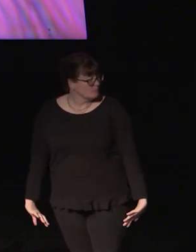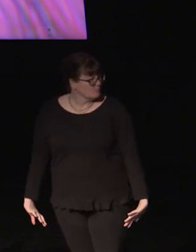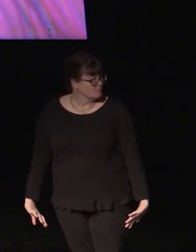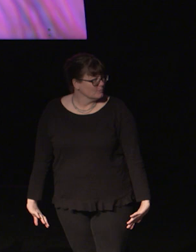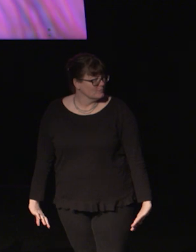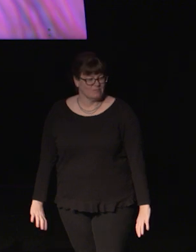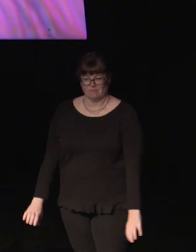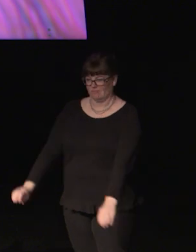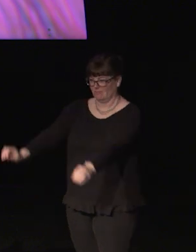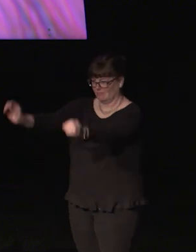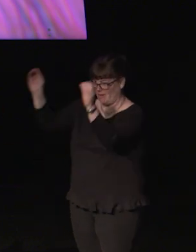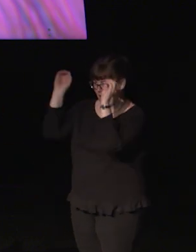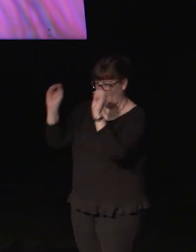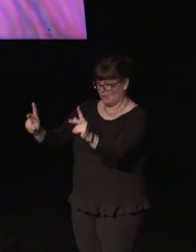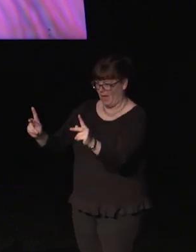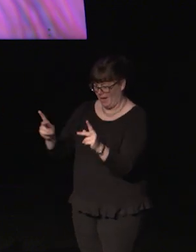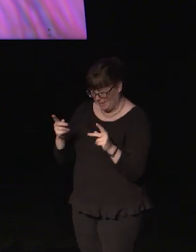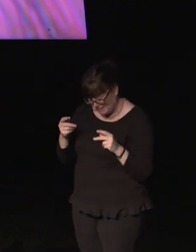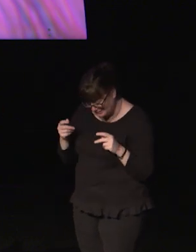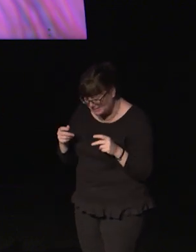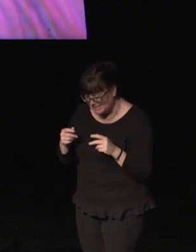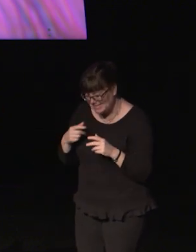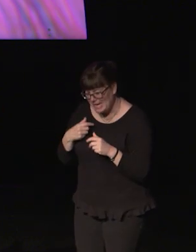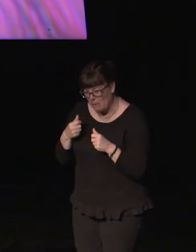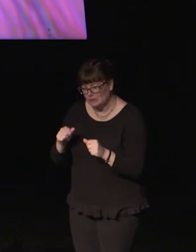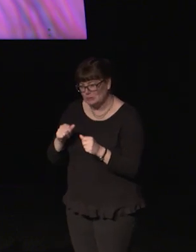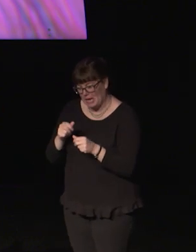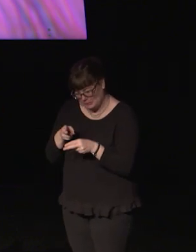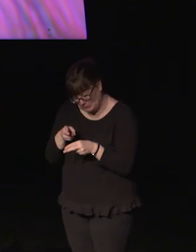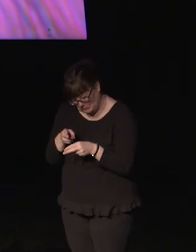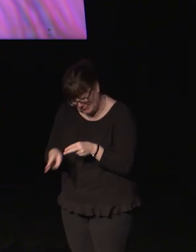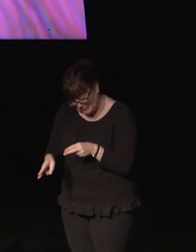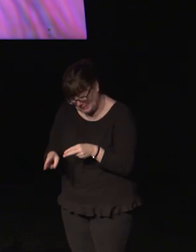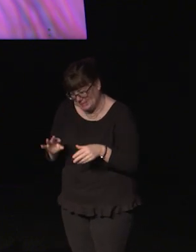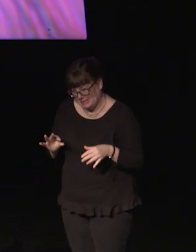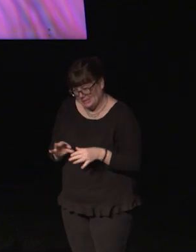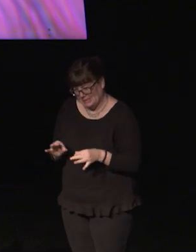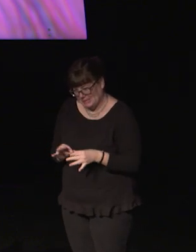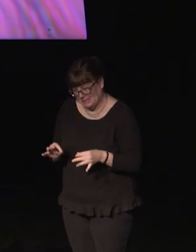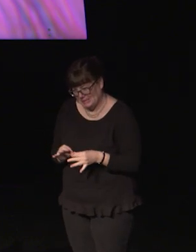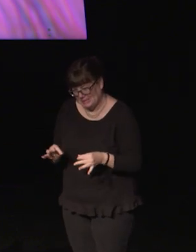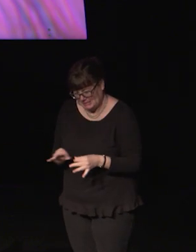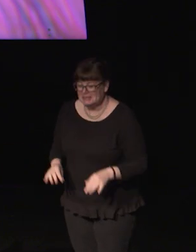Ok, I'll try to keep this short. Here we go. LAUGHS Shove it, folks. -Yeah, no.